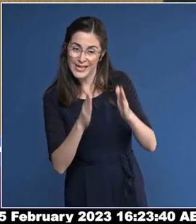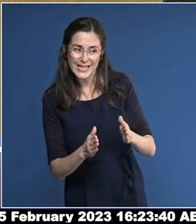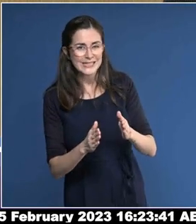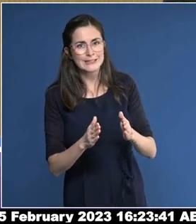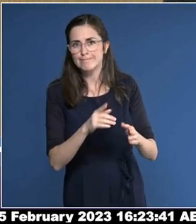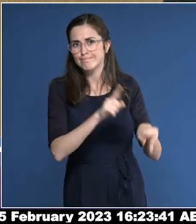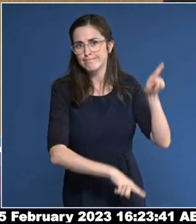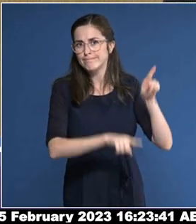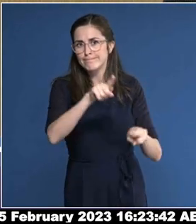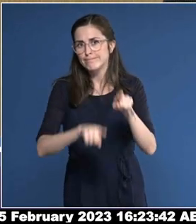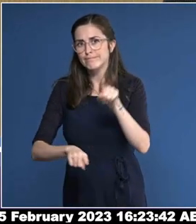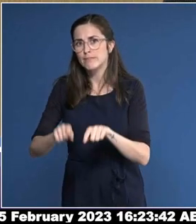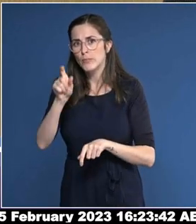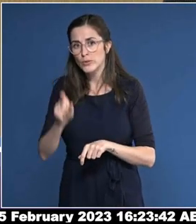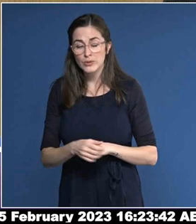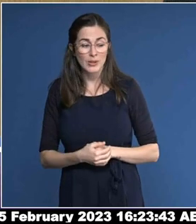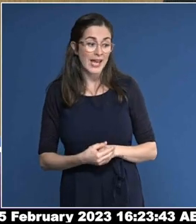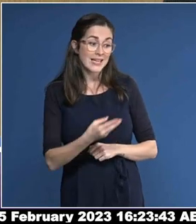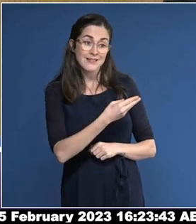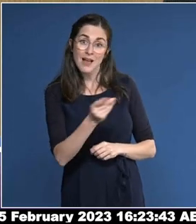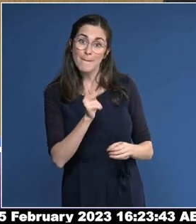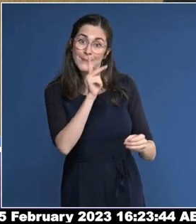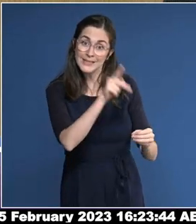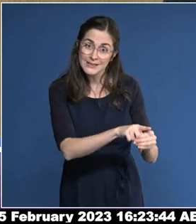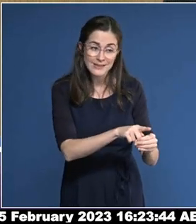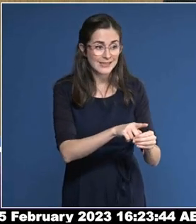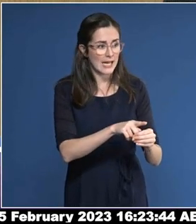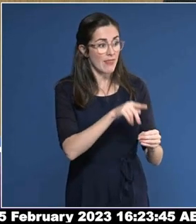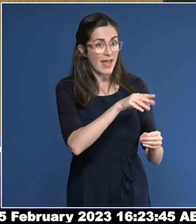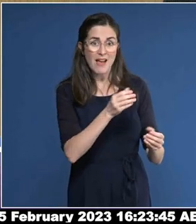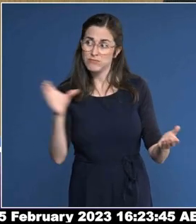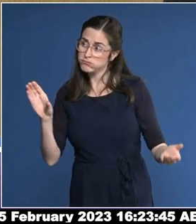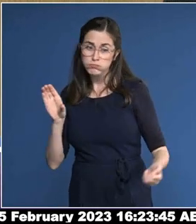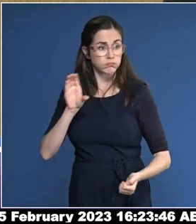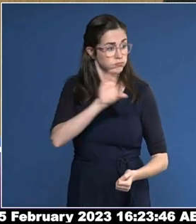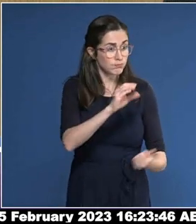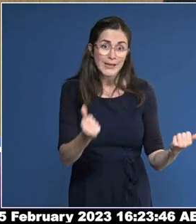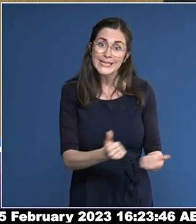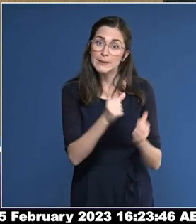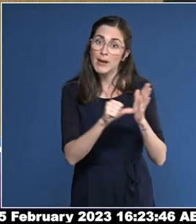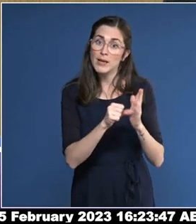So for some participants with large support coordination funding will have a multitude of